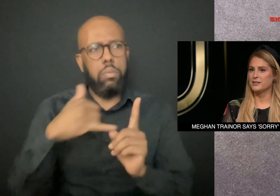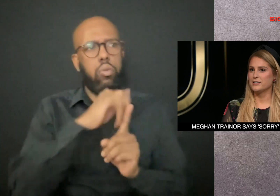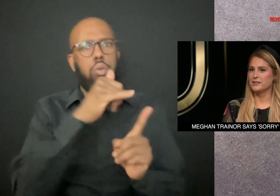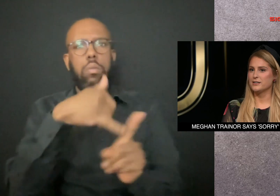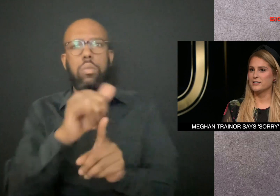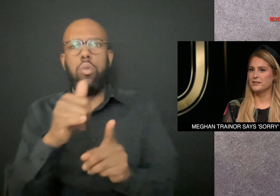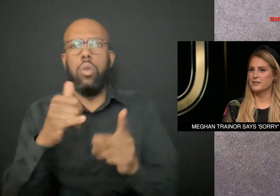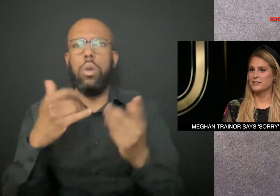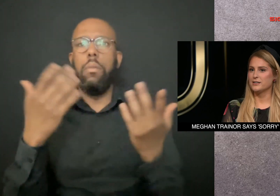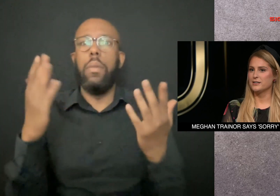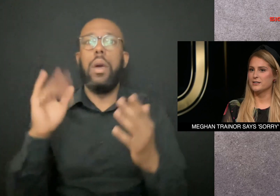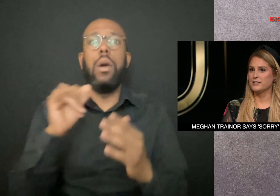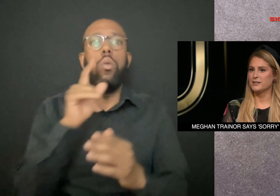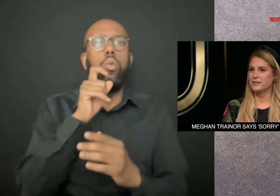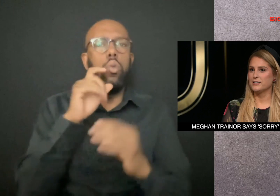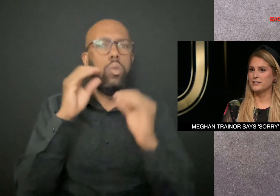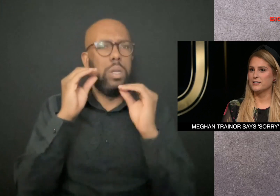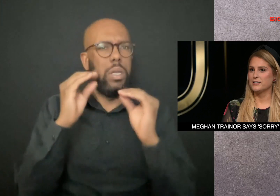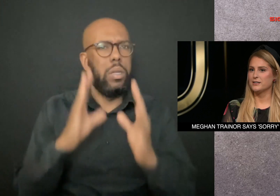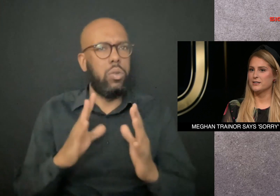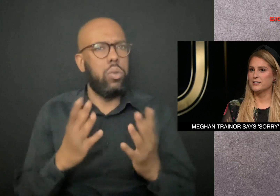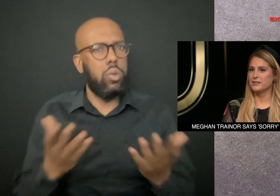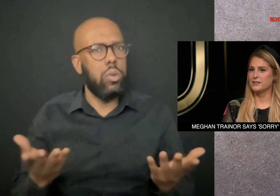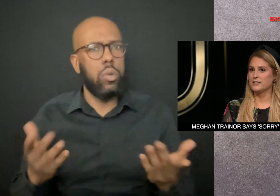Trainor added she and her husband were both bullied